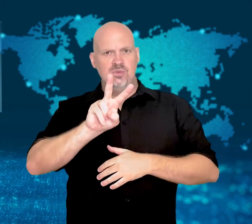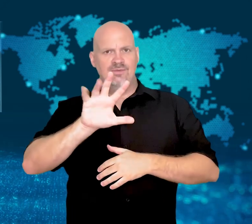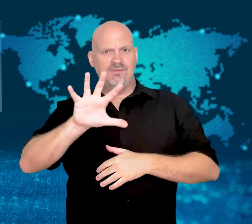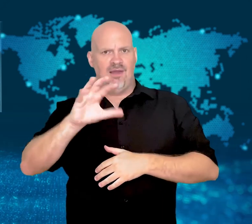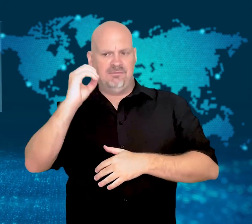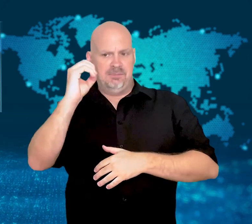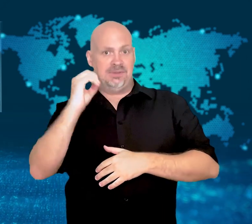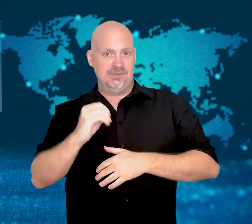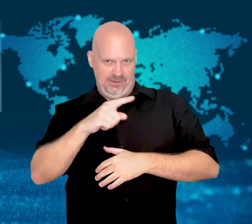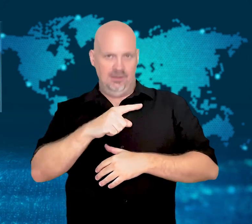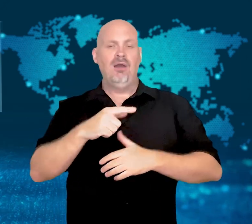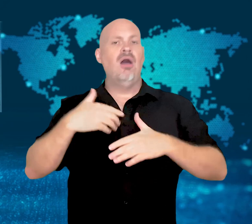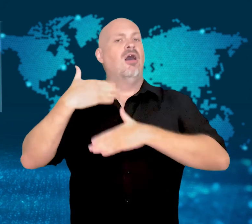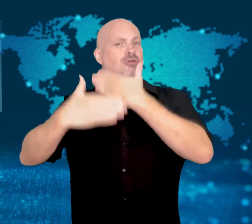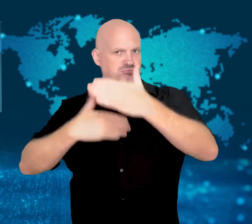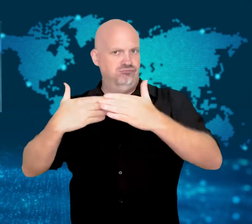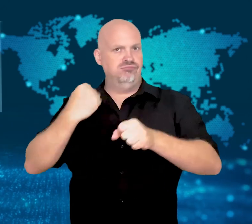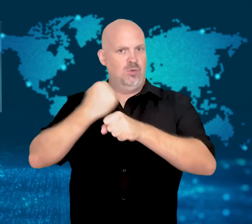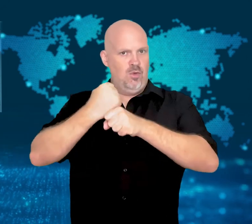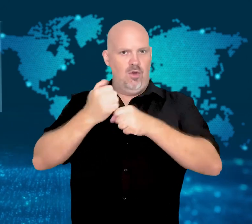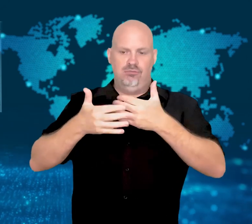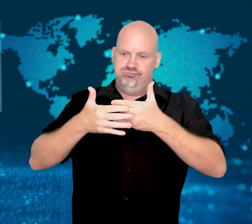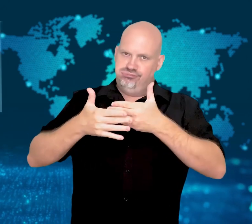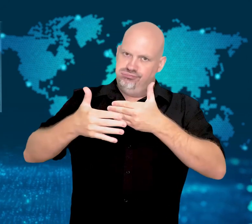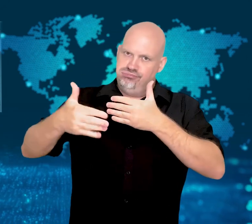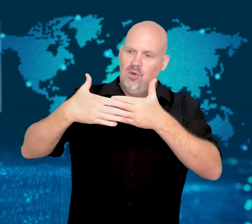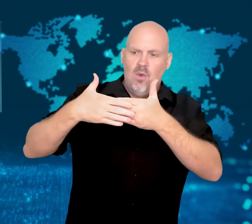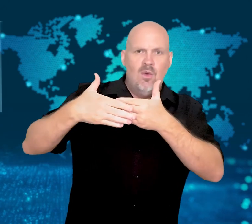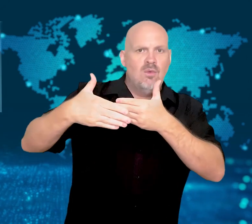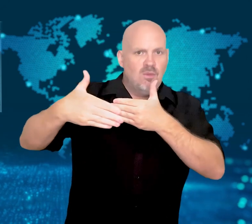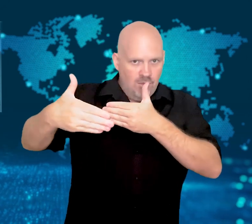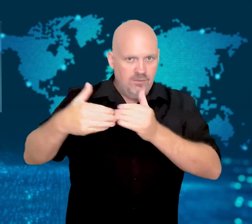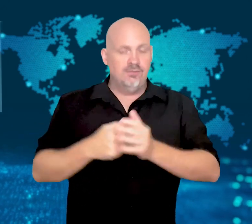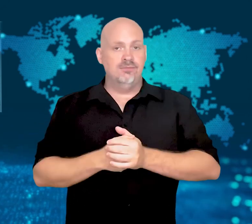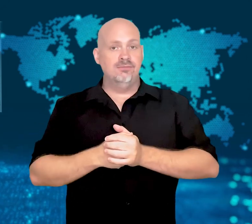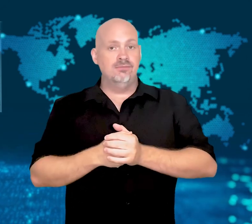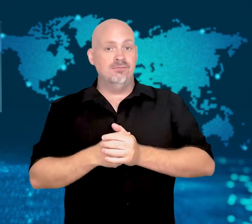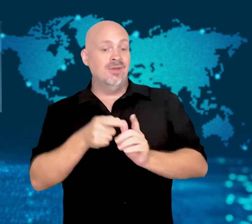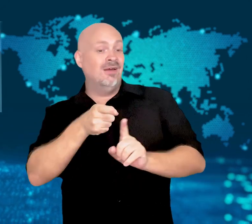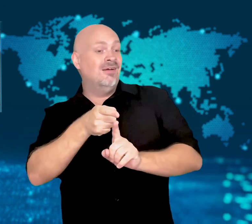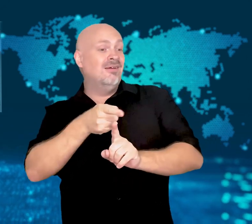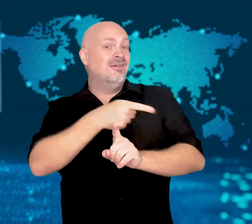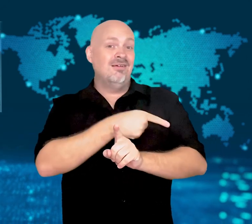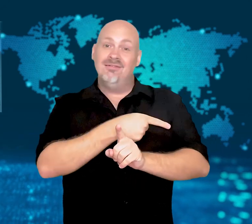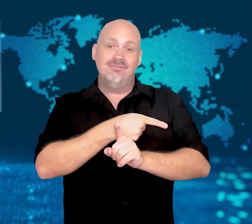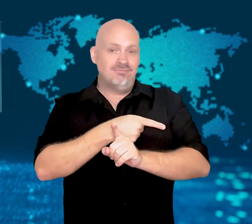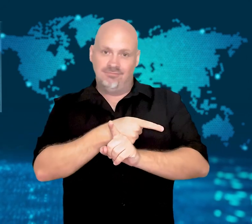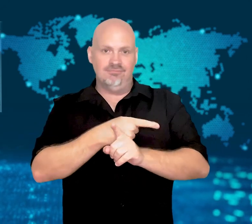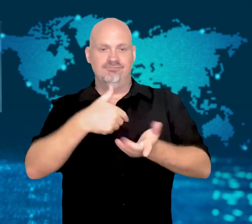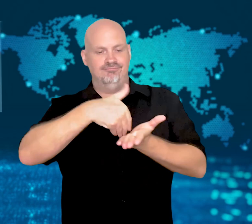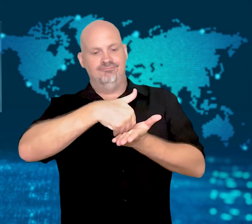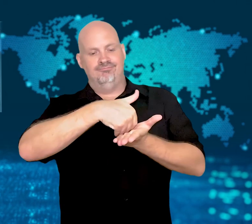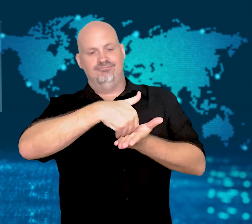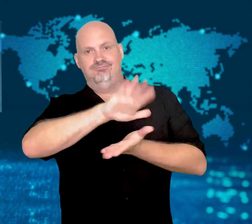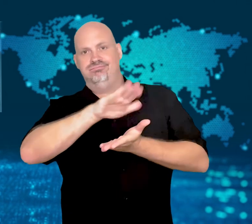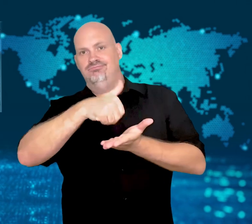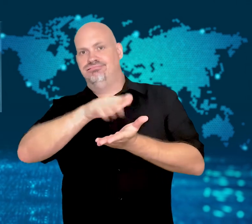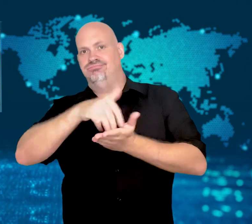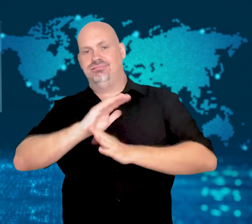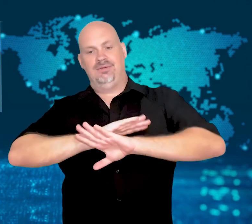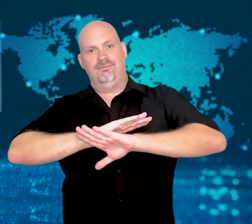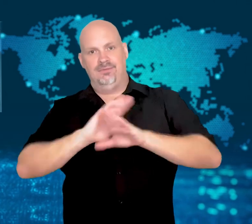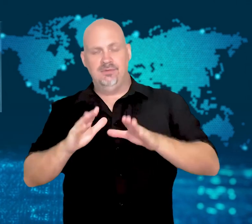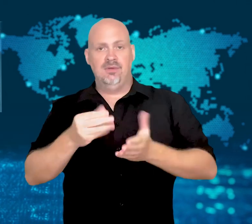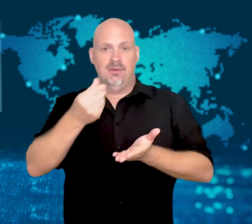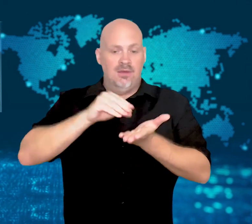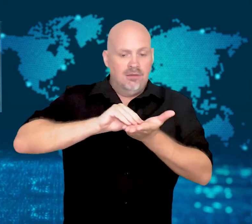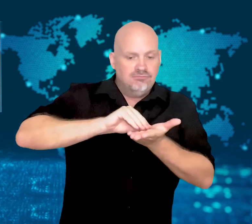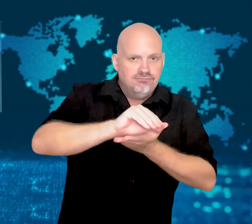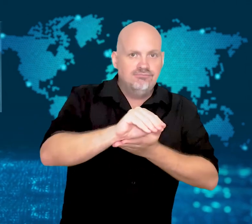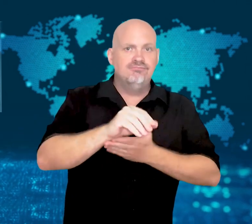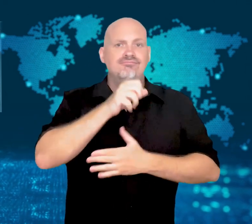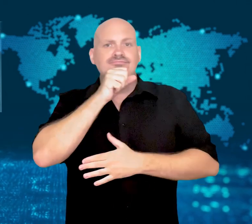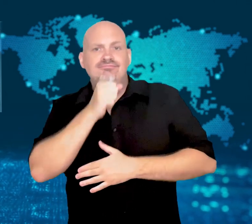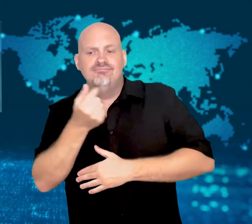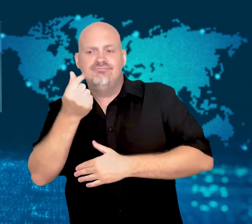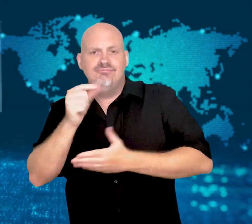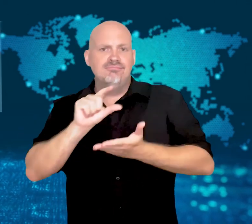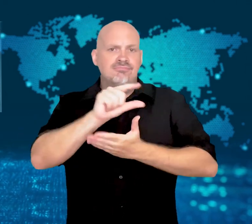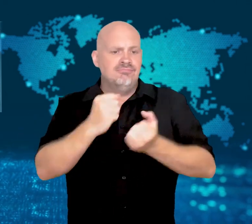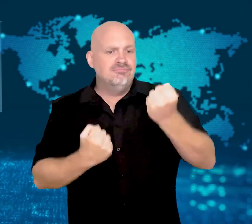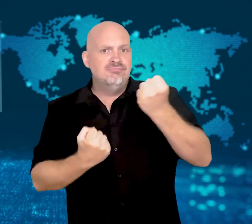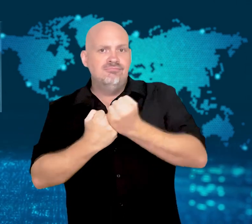25 percent of them will serve for longer periods of time.